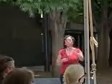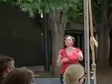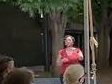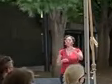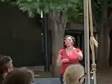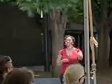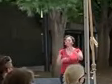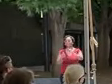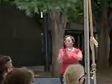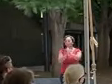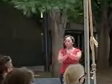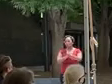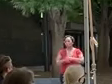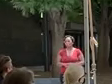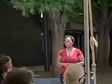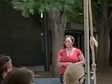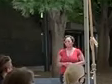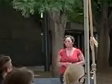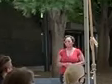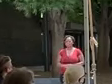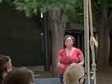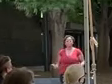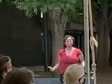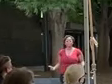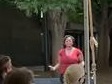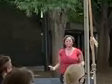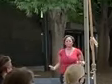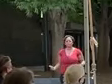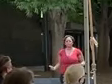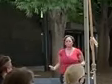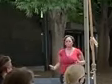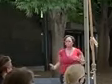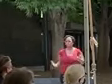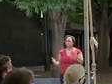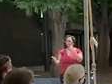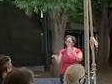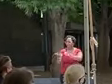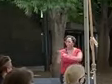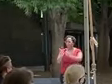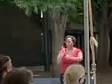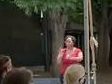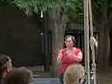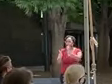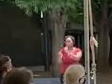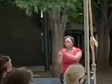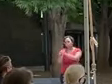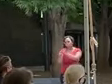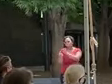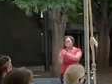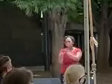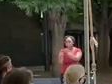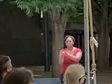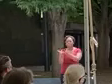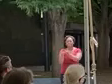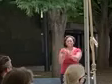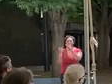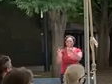On this day especially I would like to acknowledge the contributions of those who championed the creation of the Prologue Room.